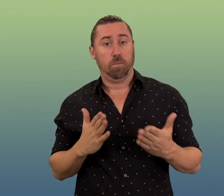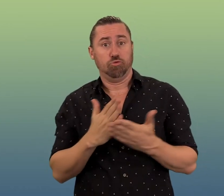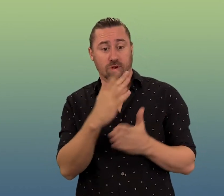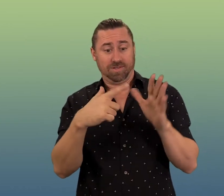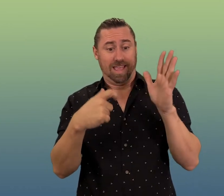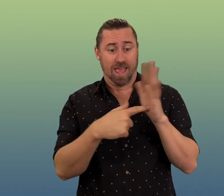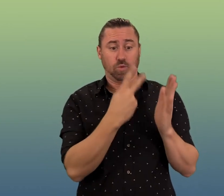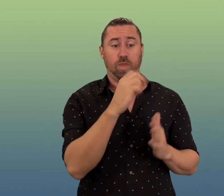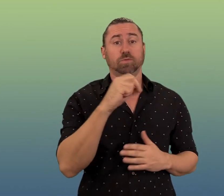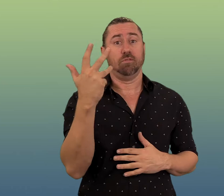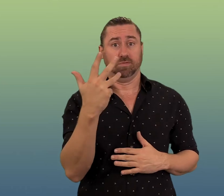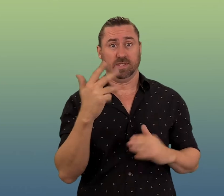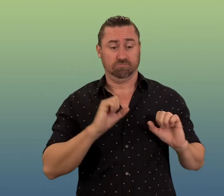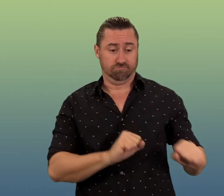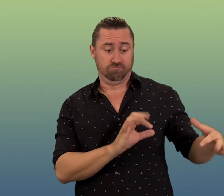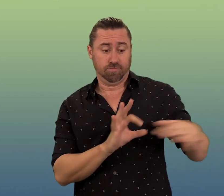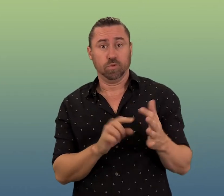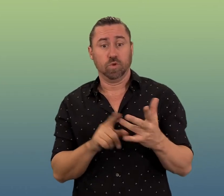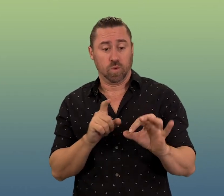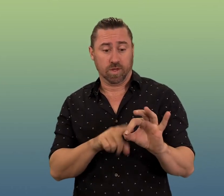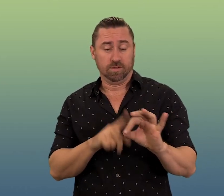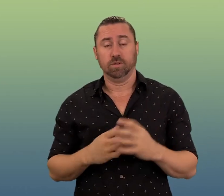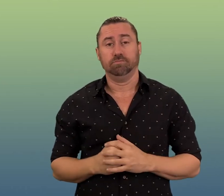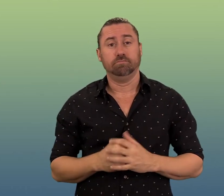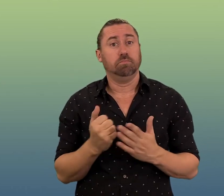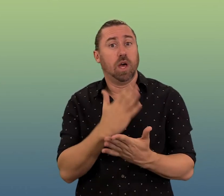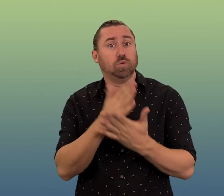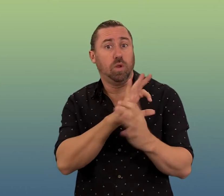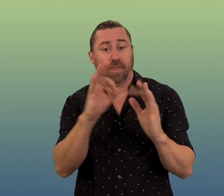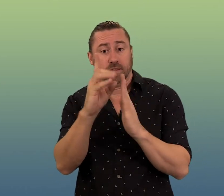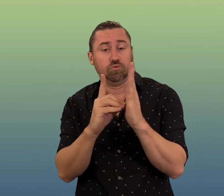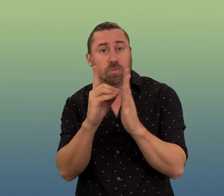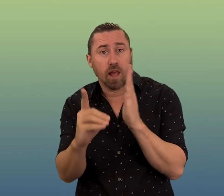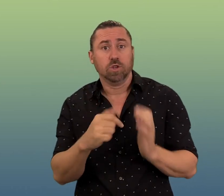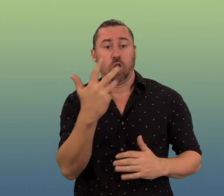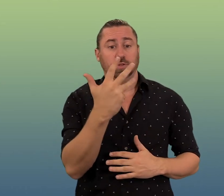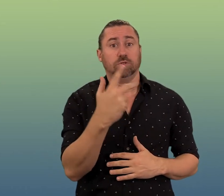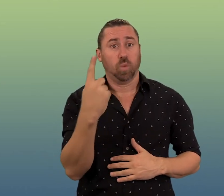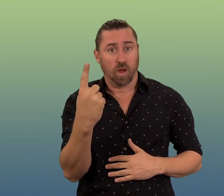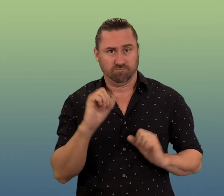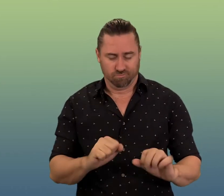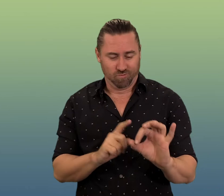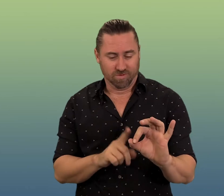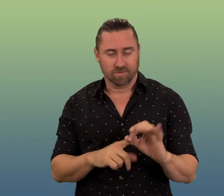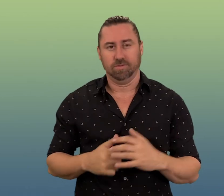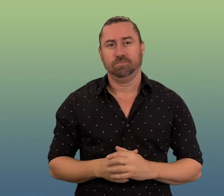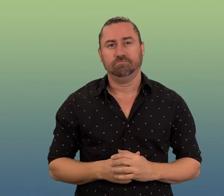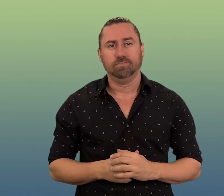Human Rights Act 2019, Queensland. Anti-Discrimination Act 1991, Queensland.